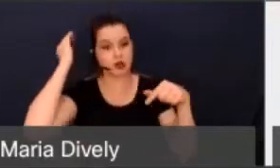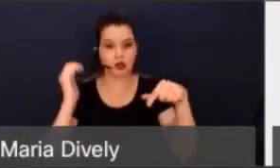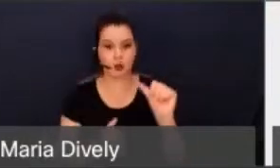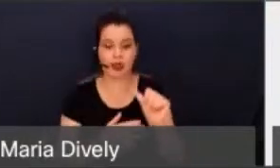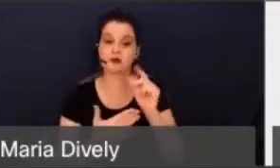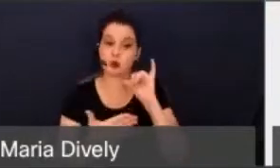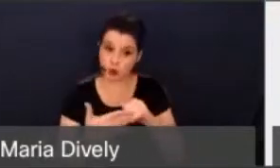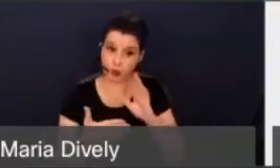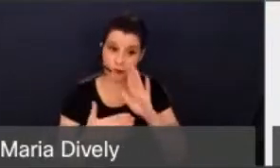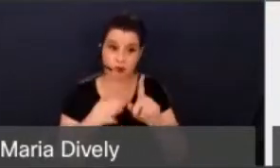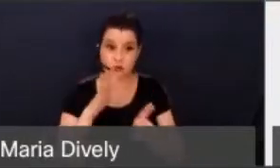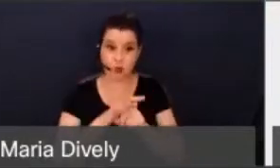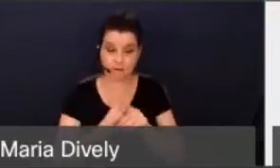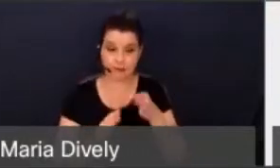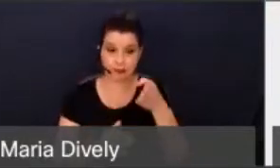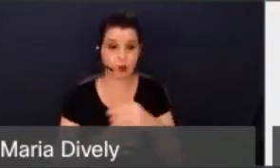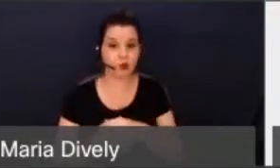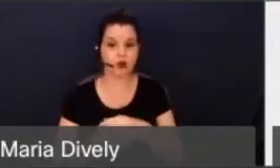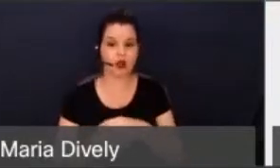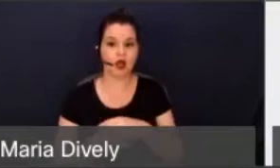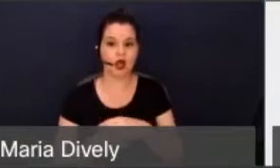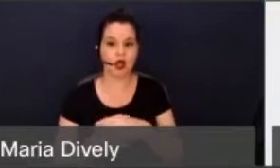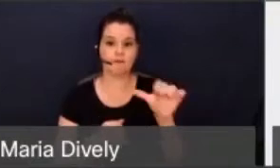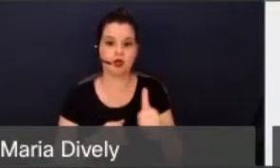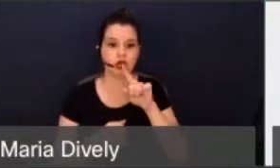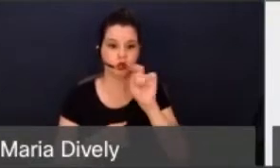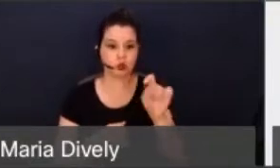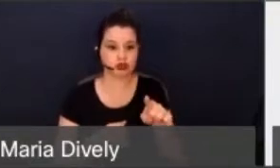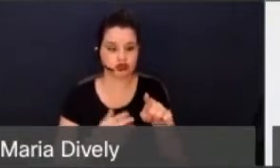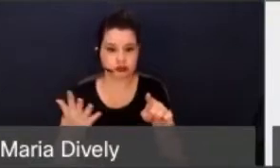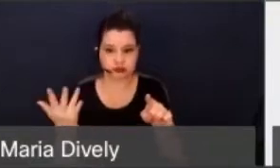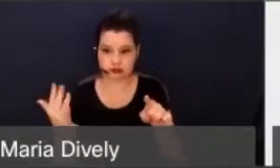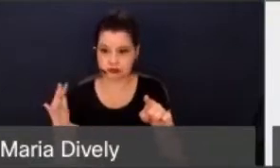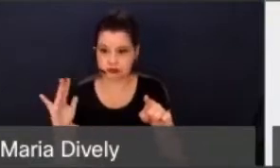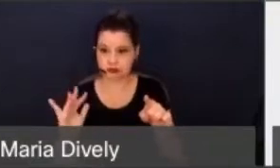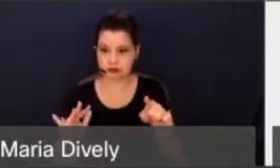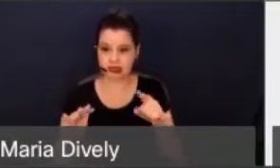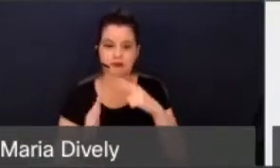So that's where it will show up. Um, another question is about reading order.